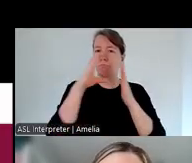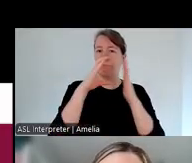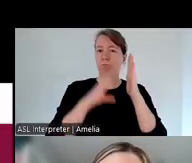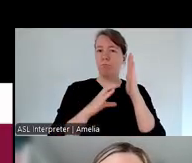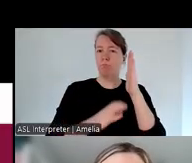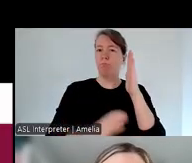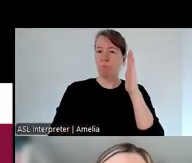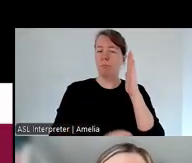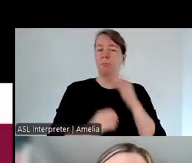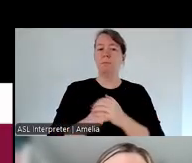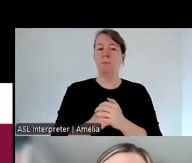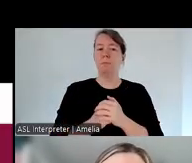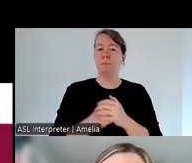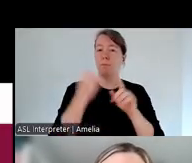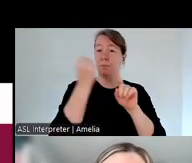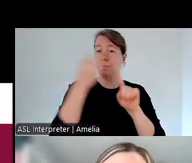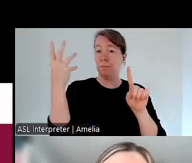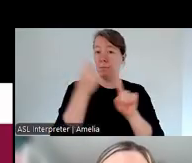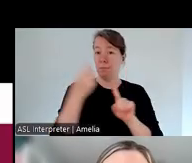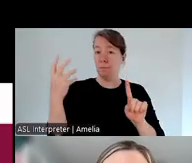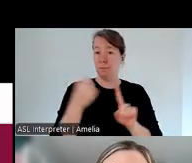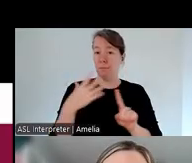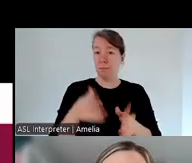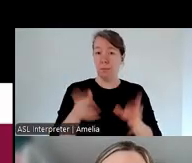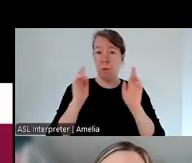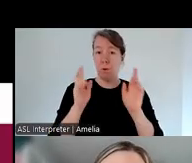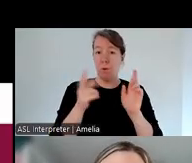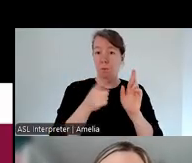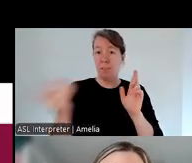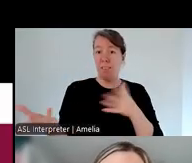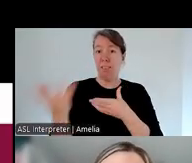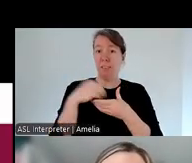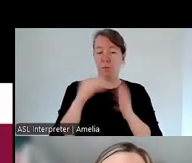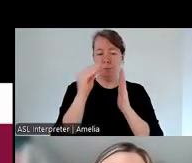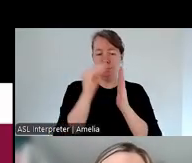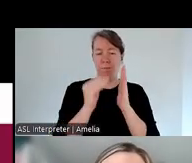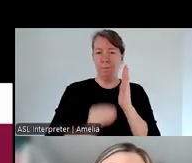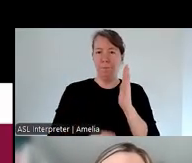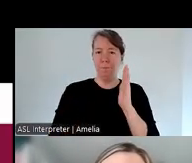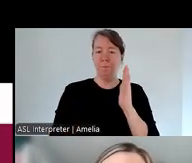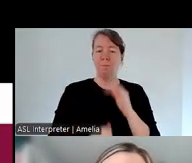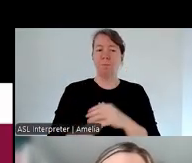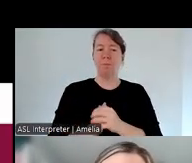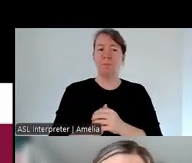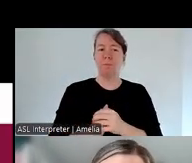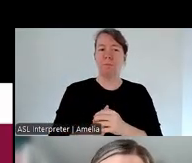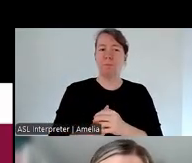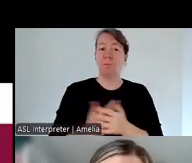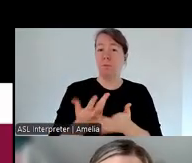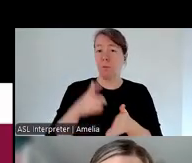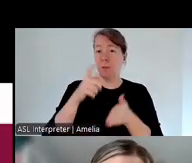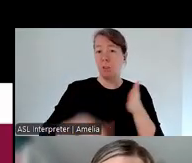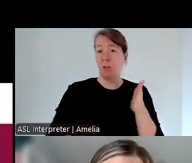and a description of what we hoped would be included in each of these sections. So, we hoped that a chapter would have an overview, which was, uh,